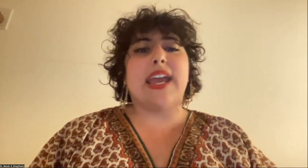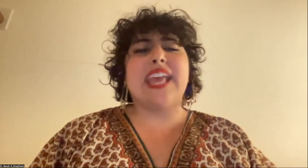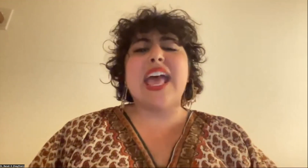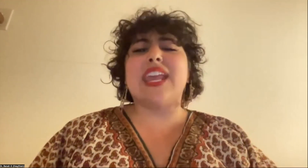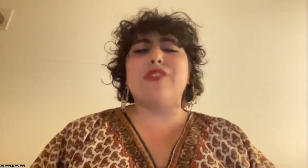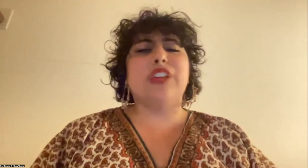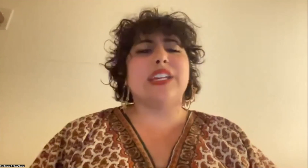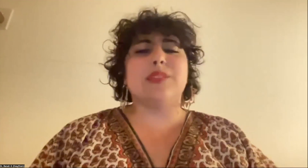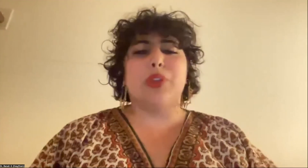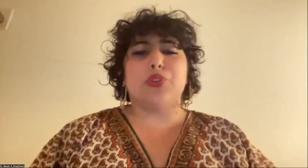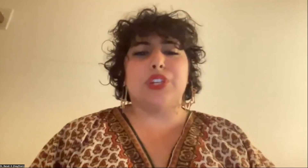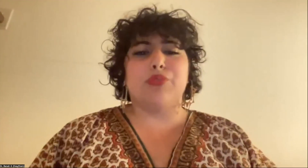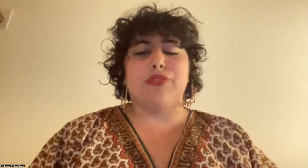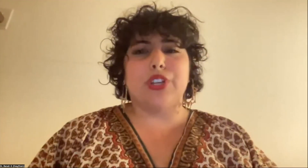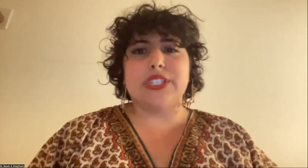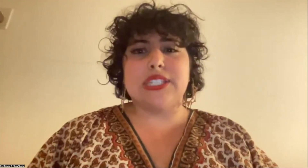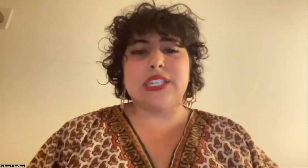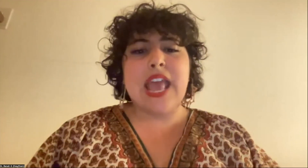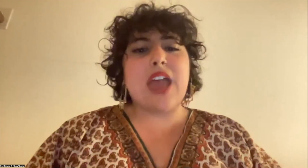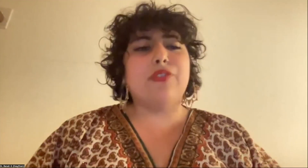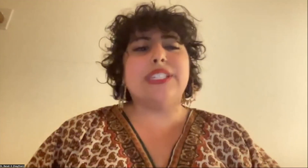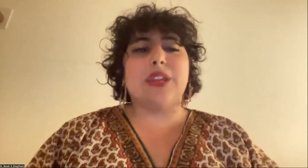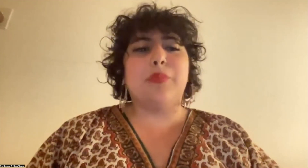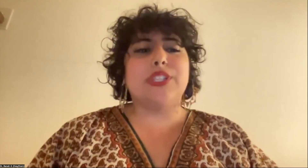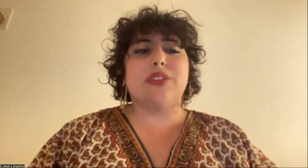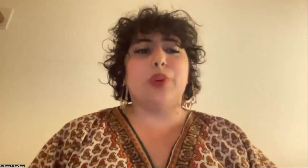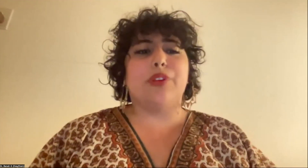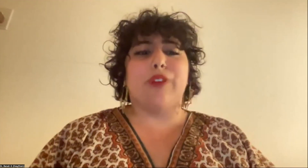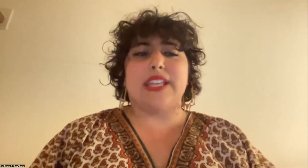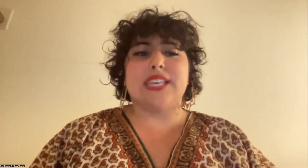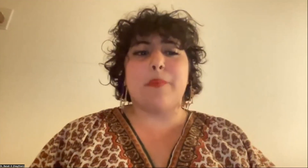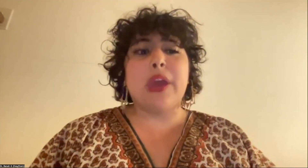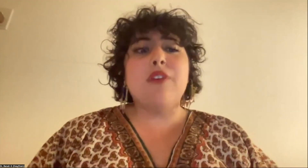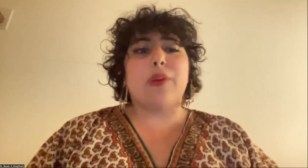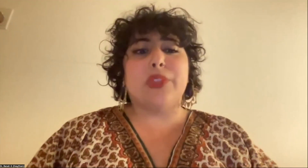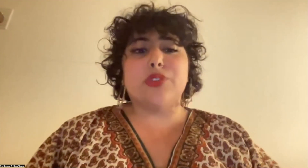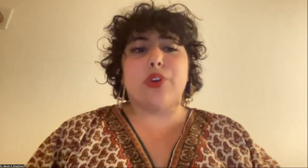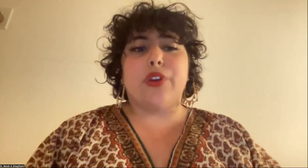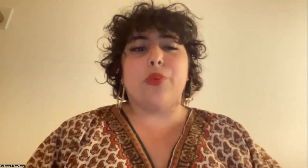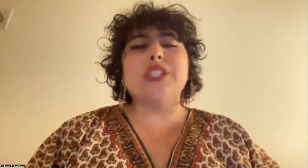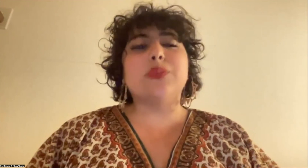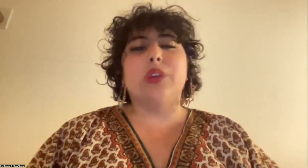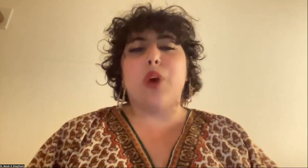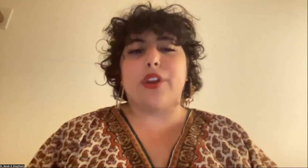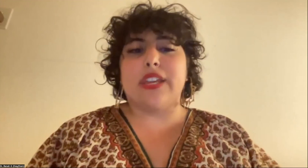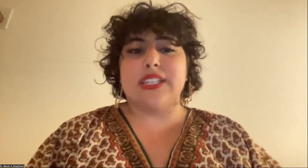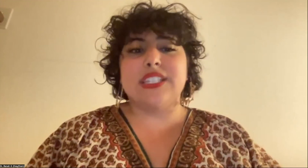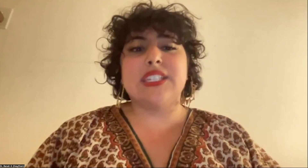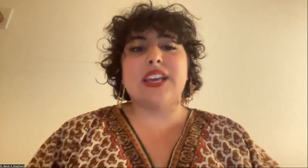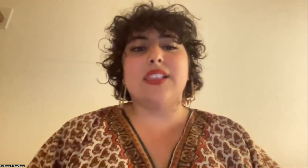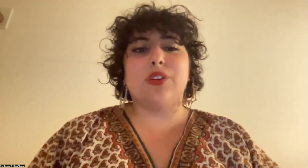and every explosion reversed, every dead person will rise up from the soil once we water it a